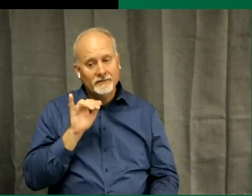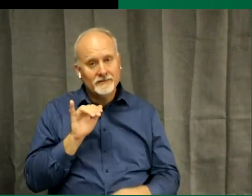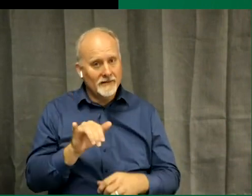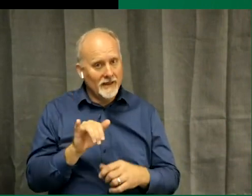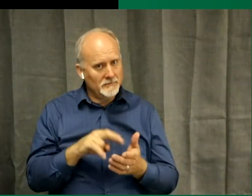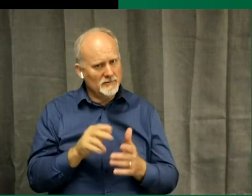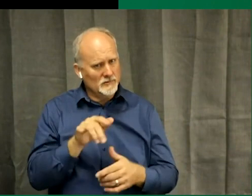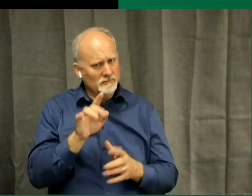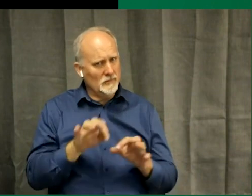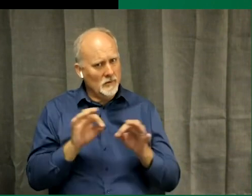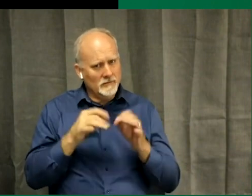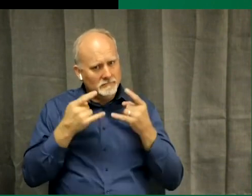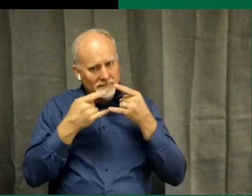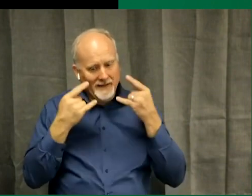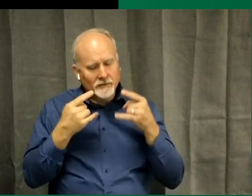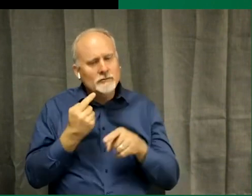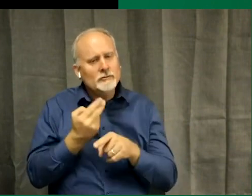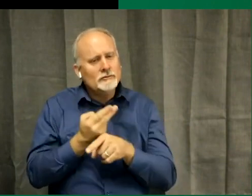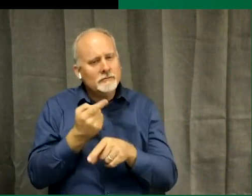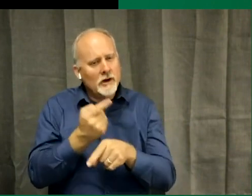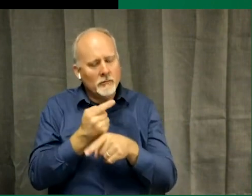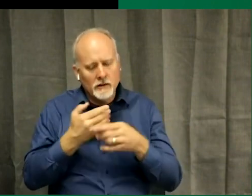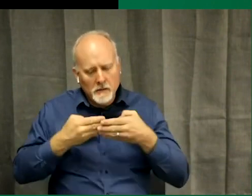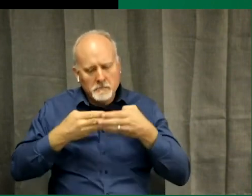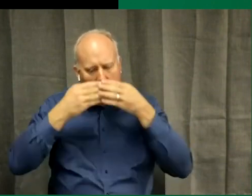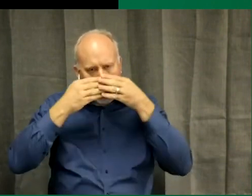and wearing it properly remembering to put it above your nose and not under your nose